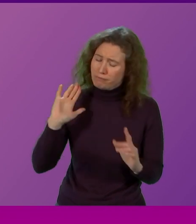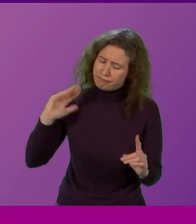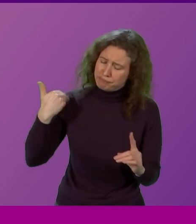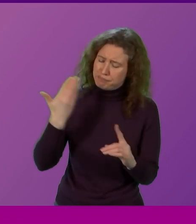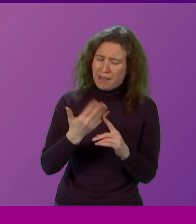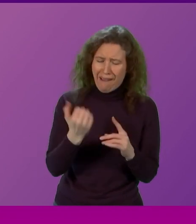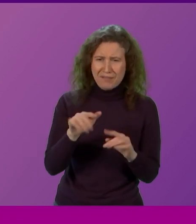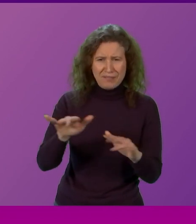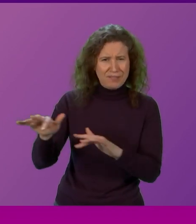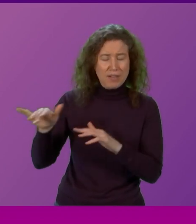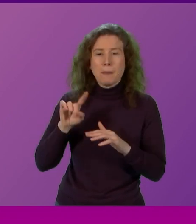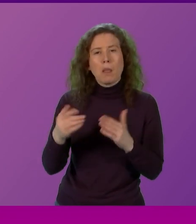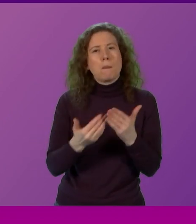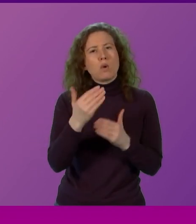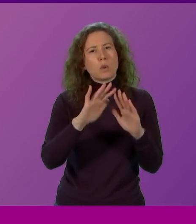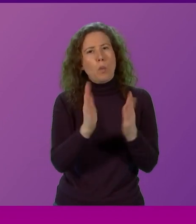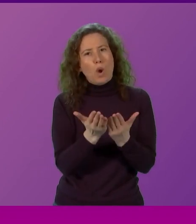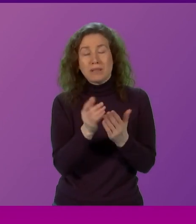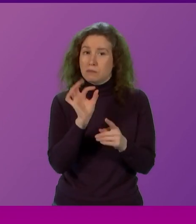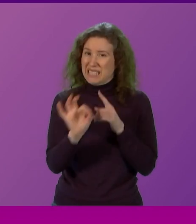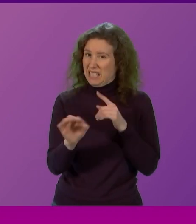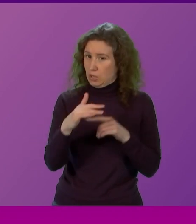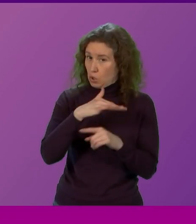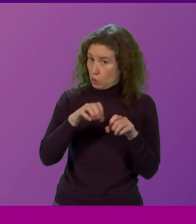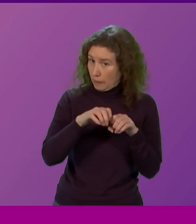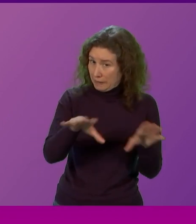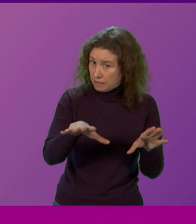However, the modern world, particularly the role of social media in the modern world,